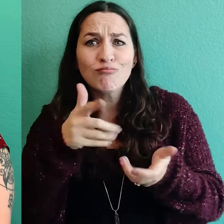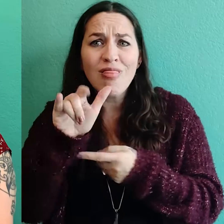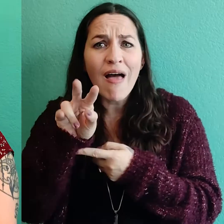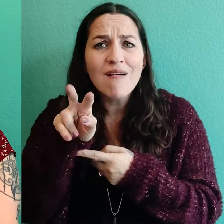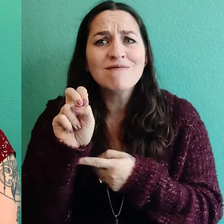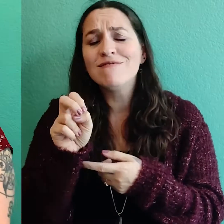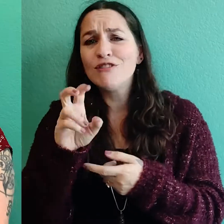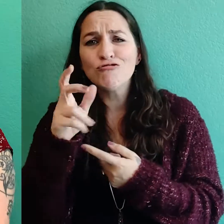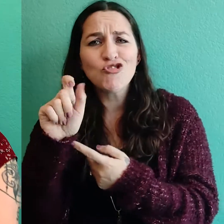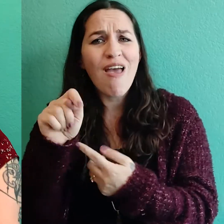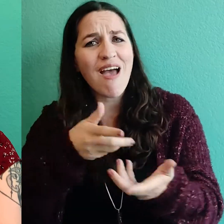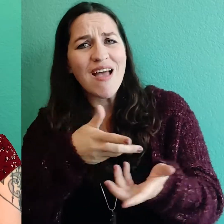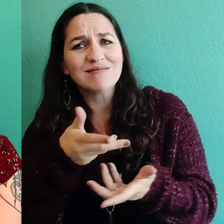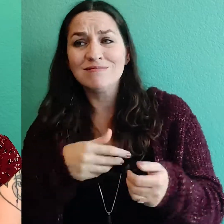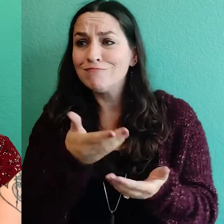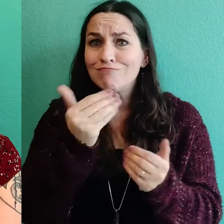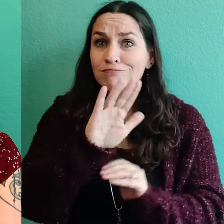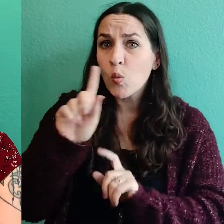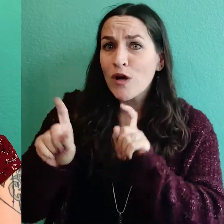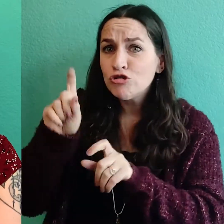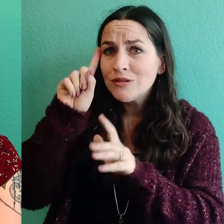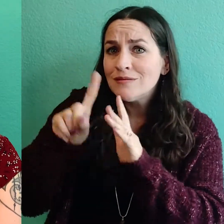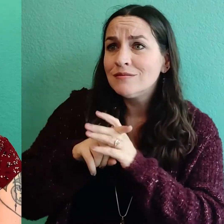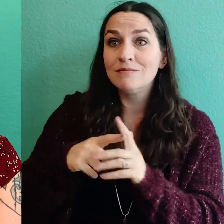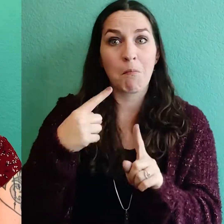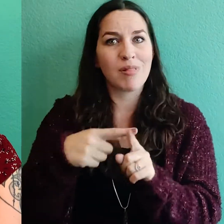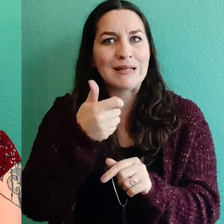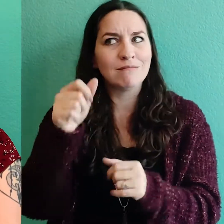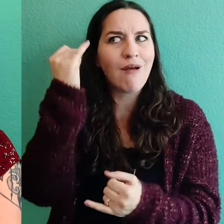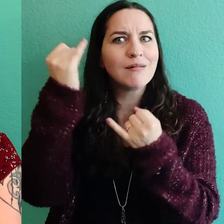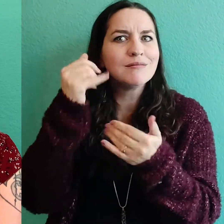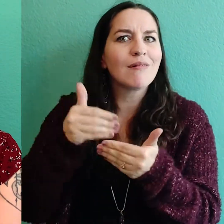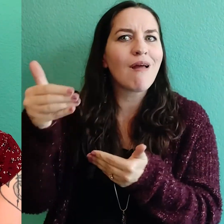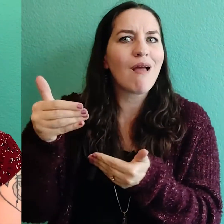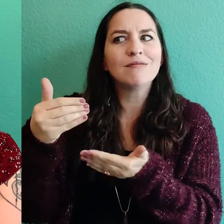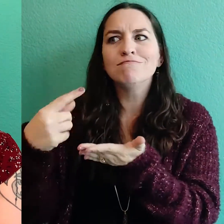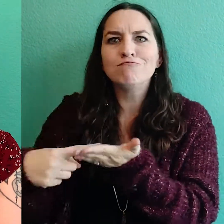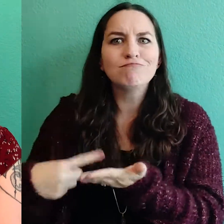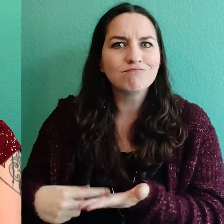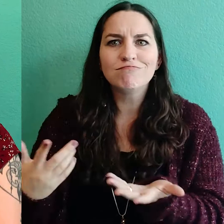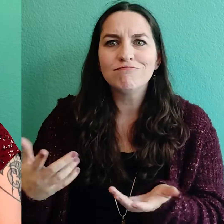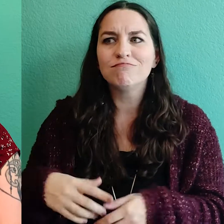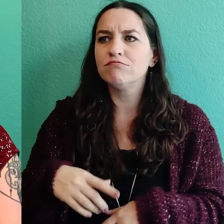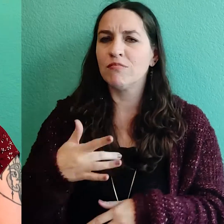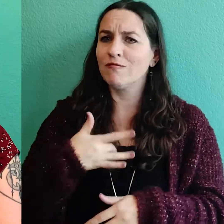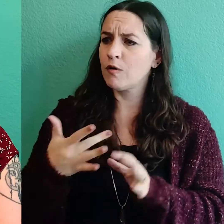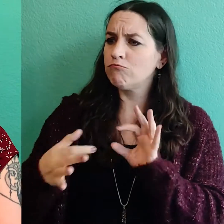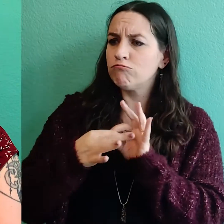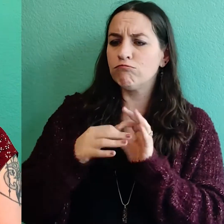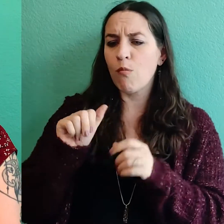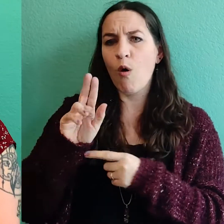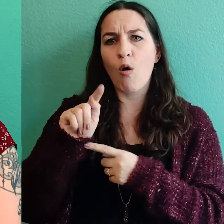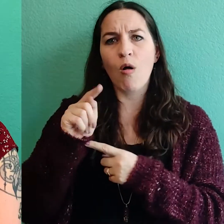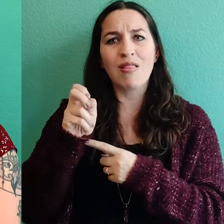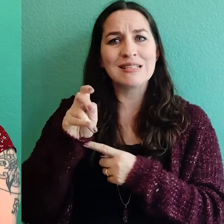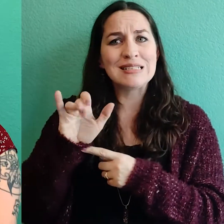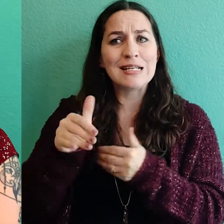live. And you can ask us your questions, give us your feedback and tell us anything you might want us to talk about this month as we talk about unsilencing